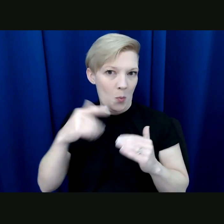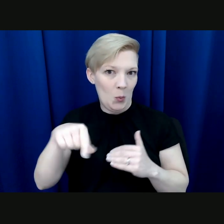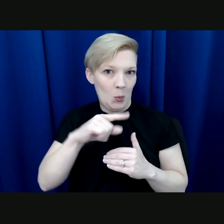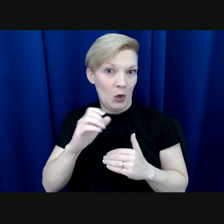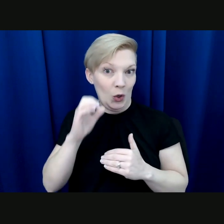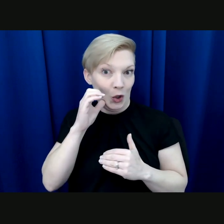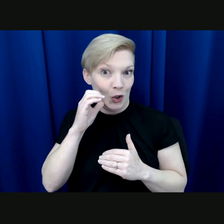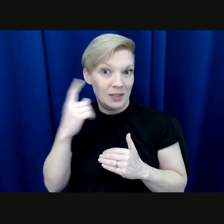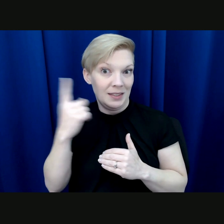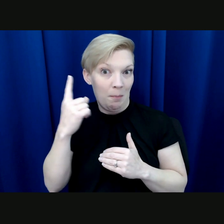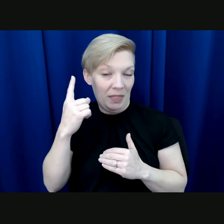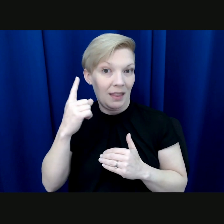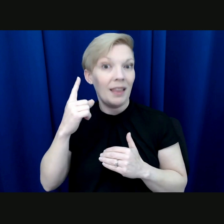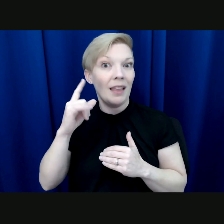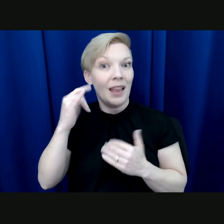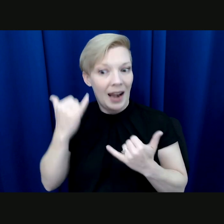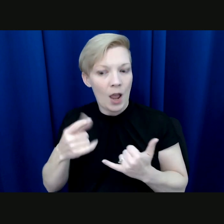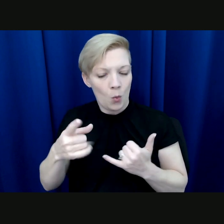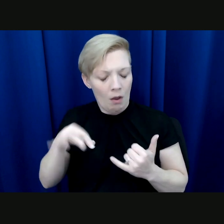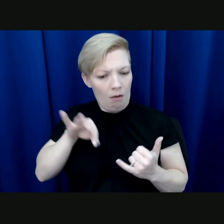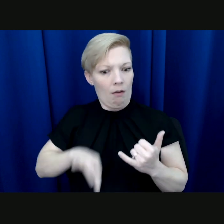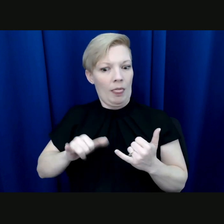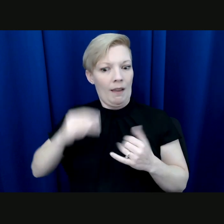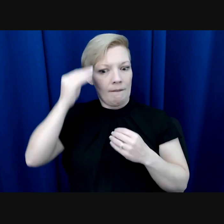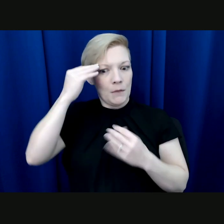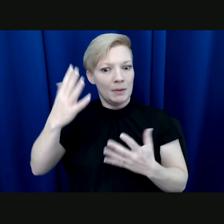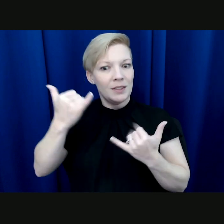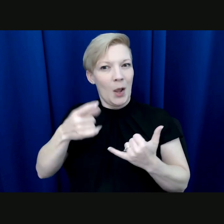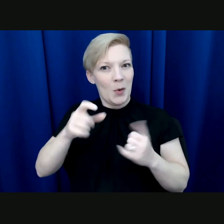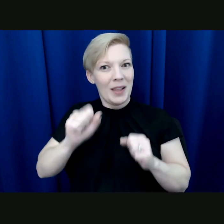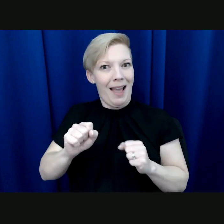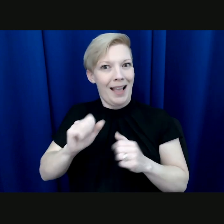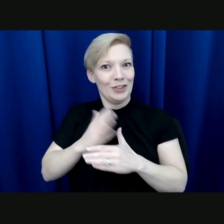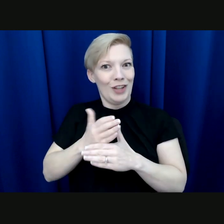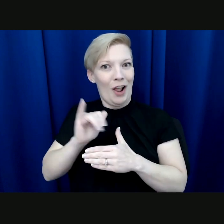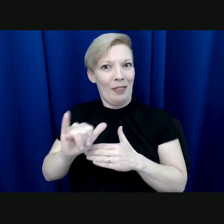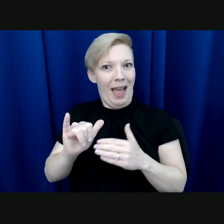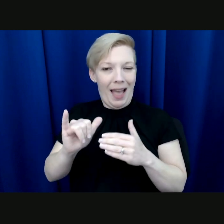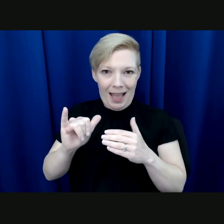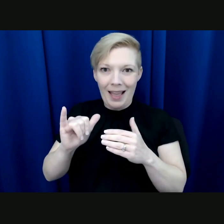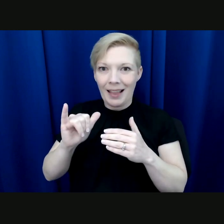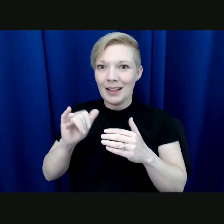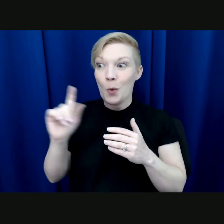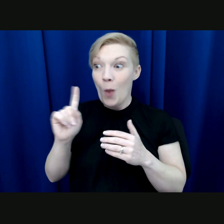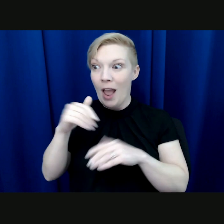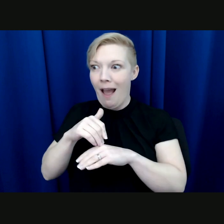as you're walking around with your water bottle. Again, you can learn more about this event